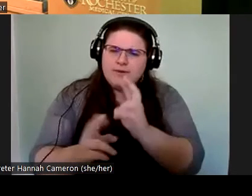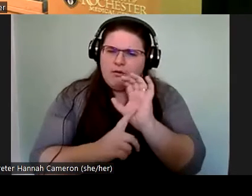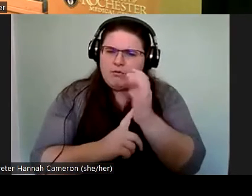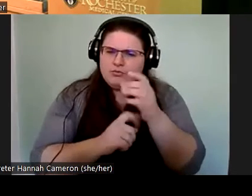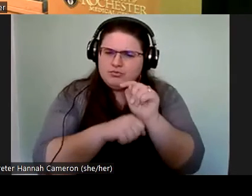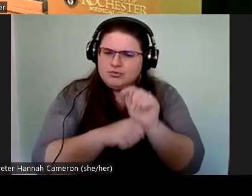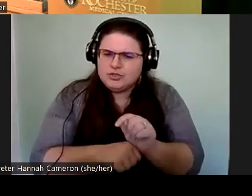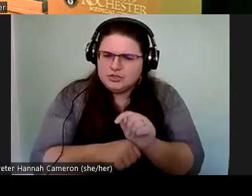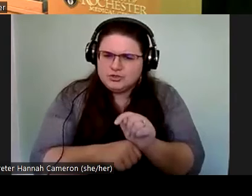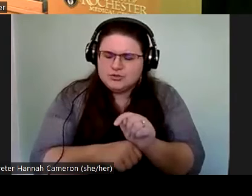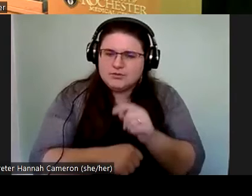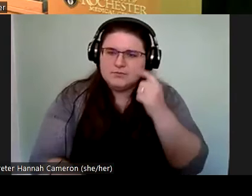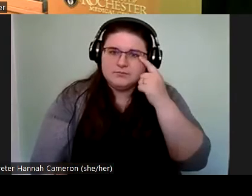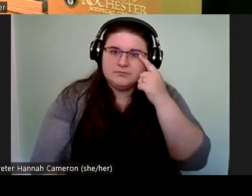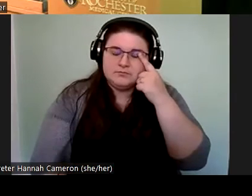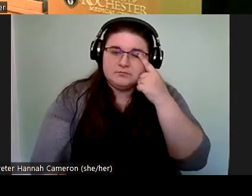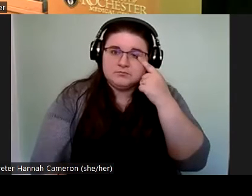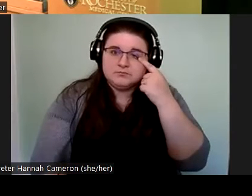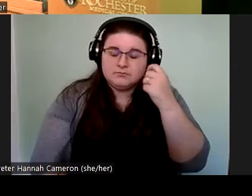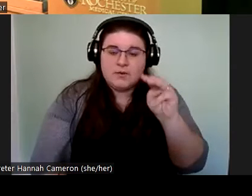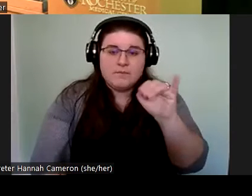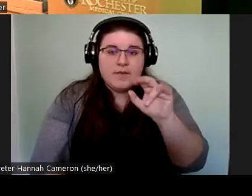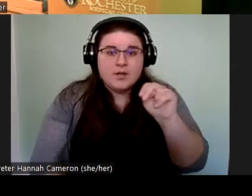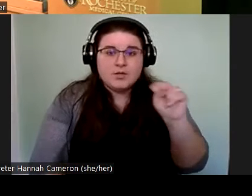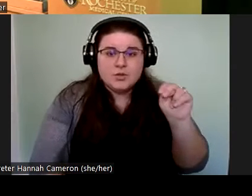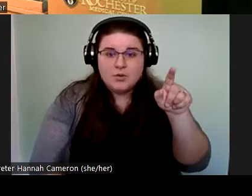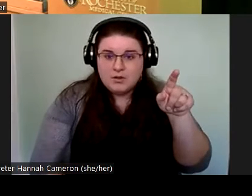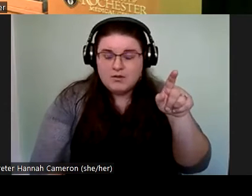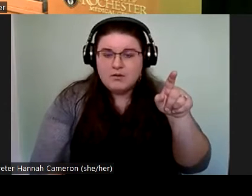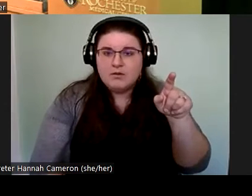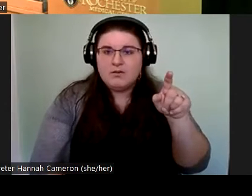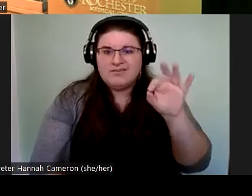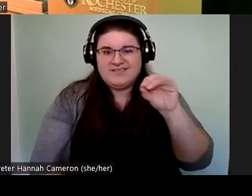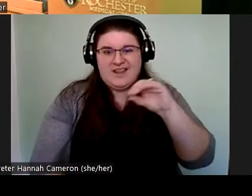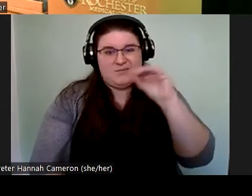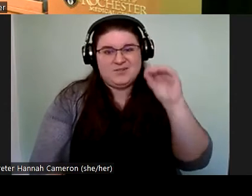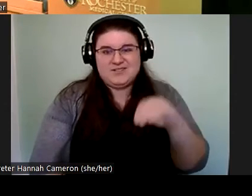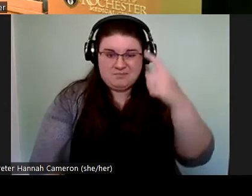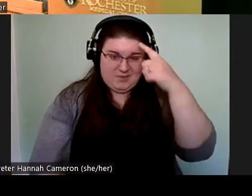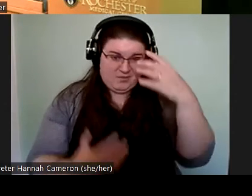um you know I know at least in Minnesota 90% of the mental health Workforce is white and so really